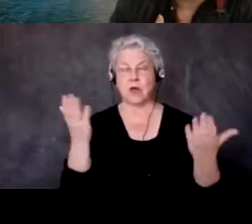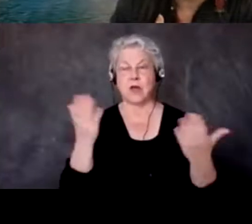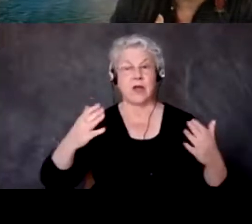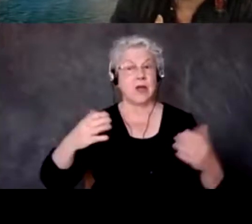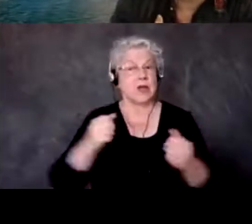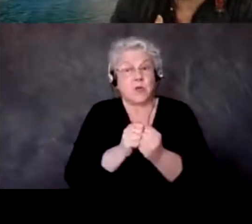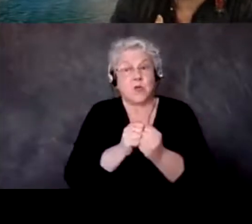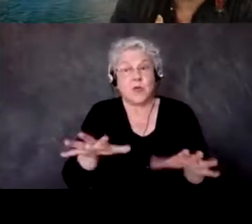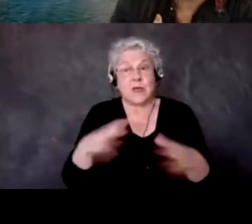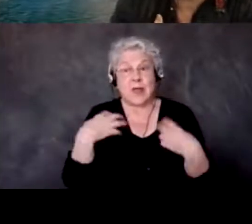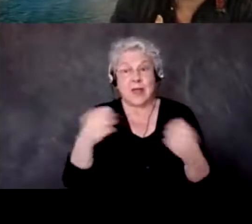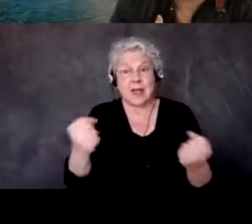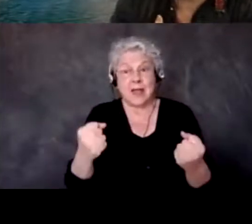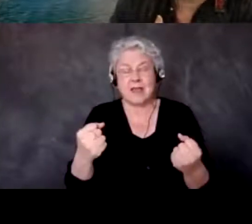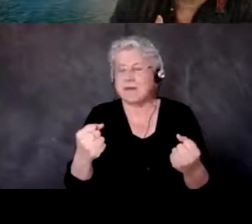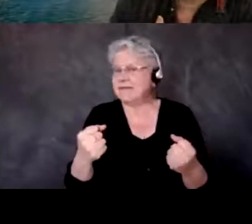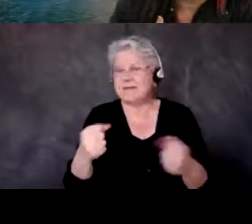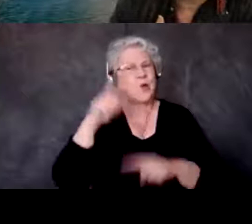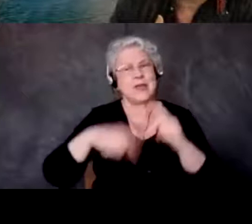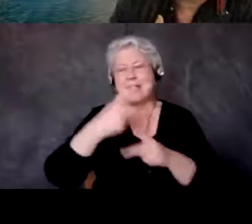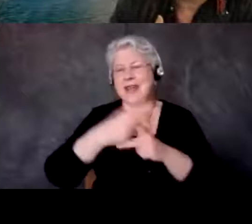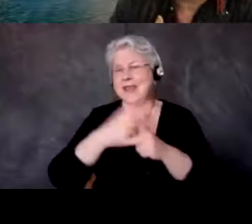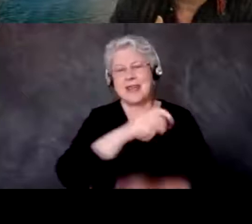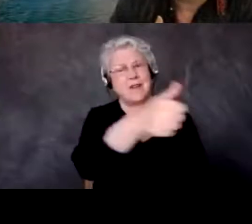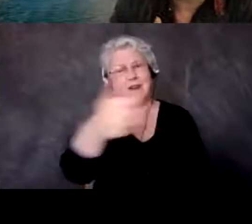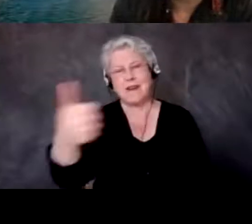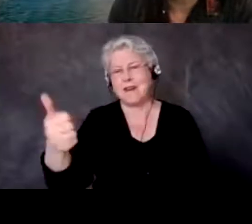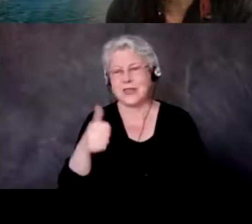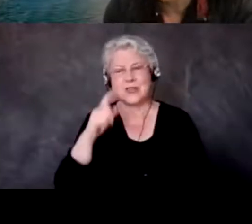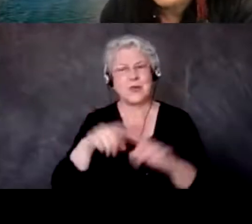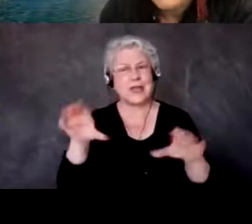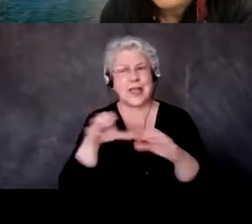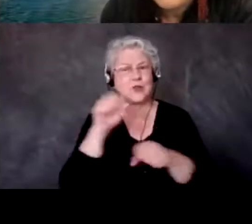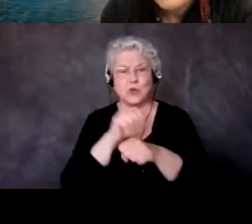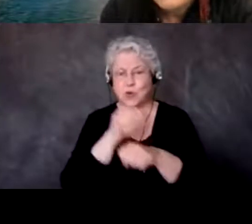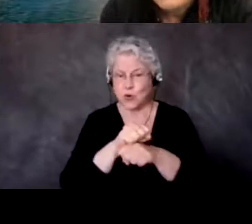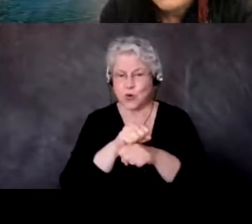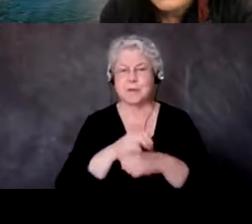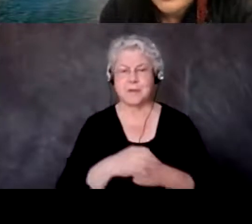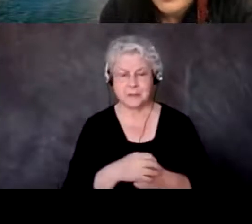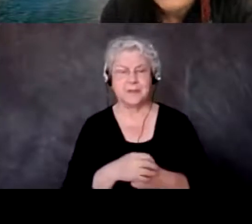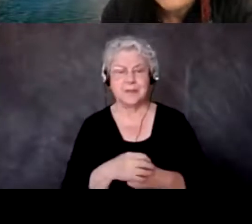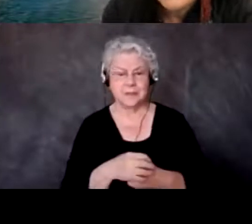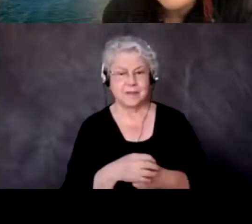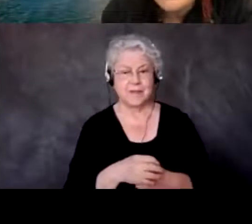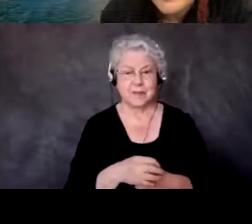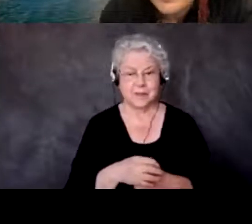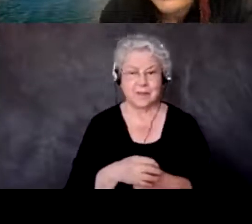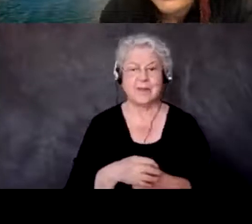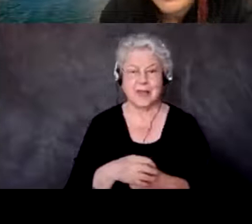we can't look after other people and we can't do the work. So, I have more accessible for some